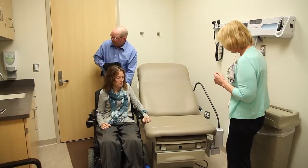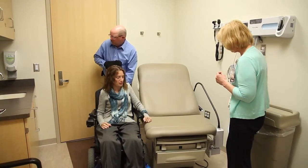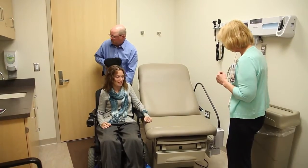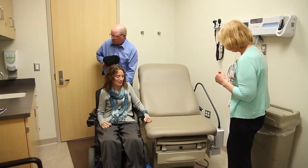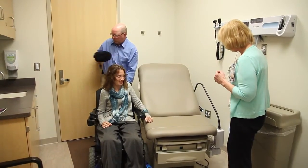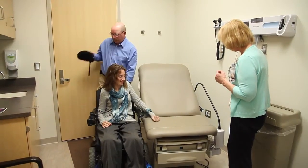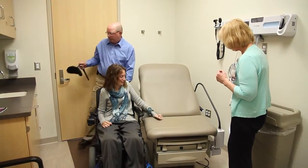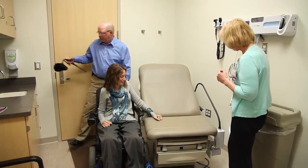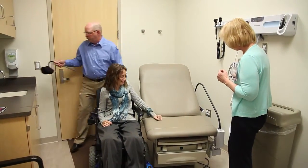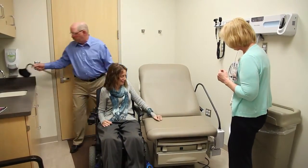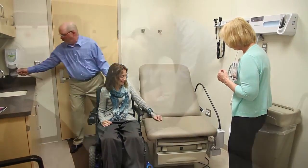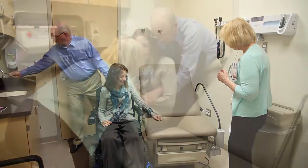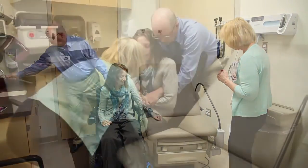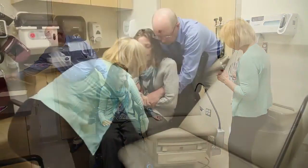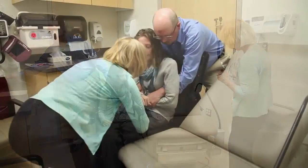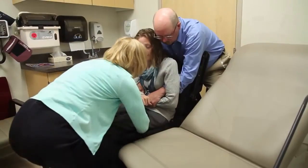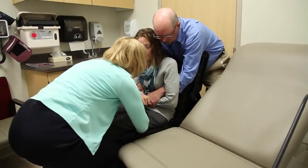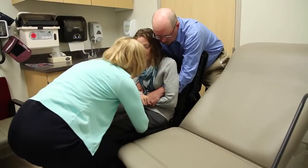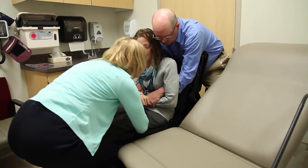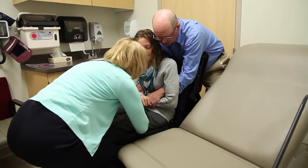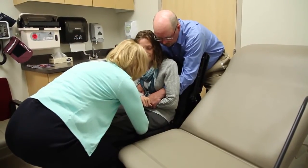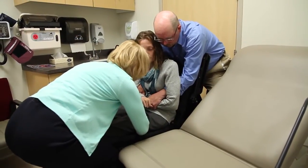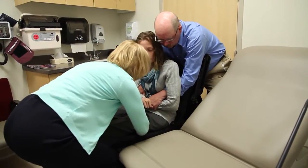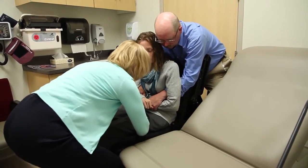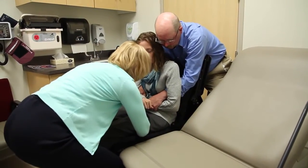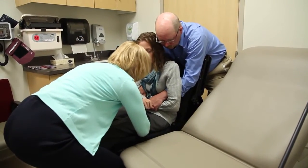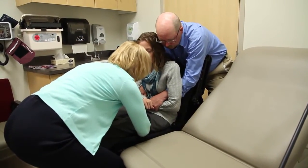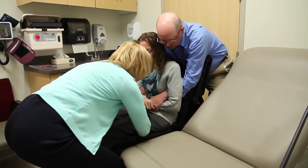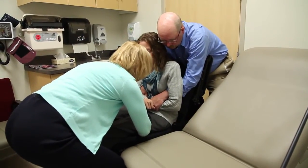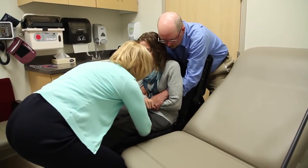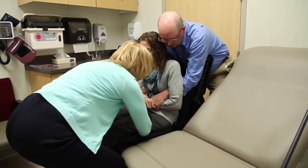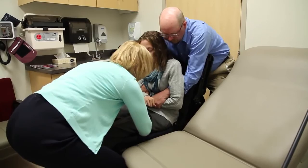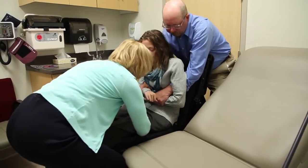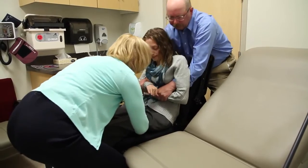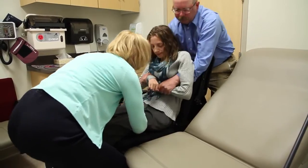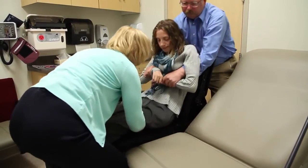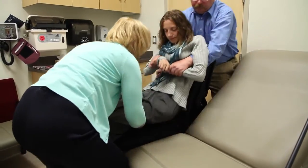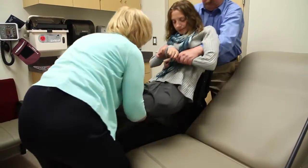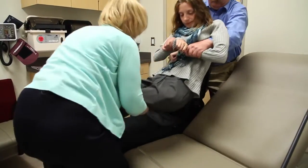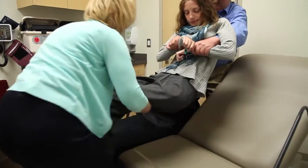Much easier! On the count of three. One, two, three.